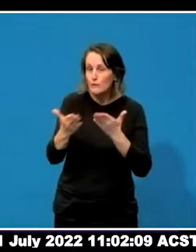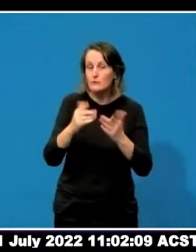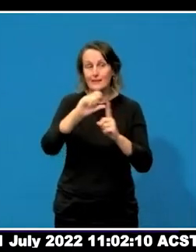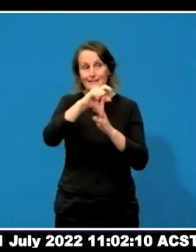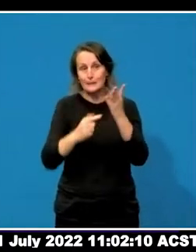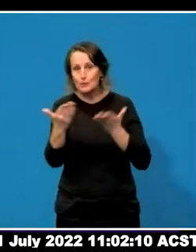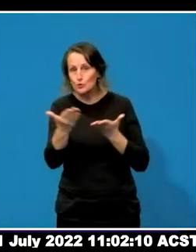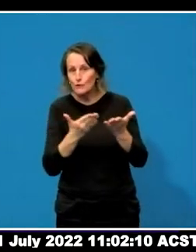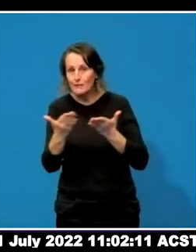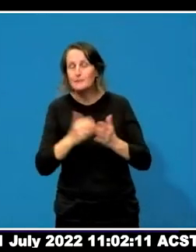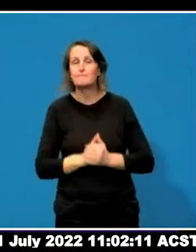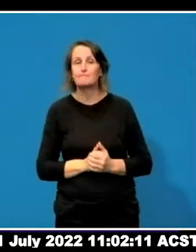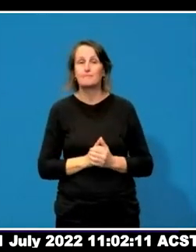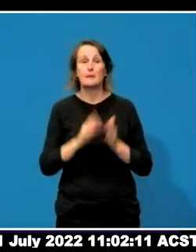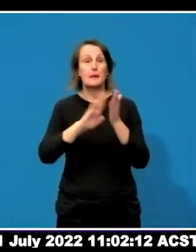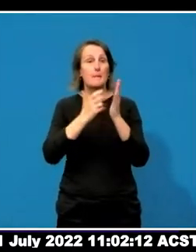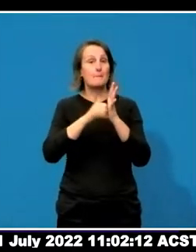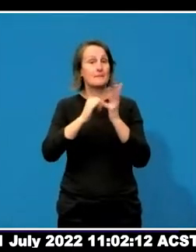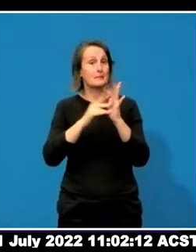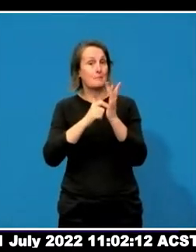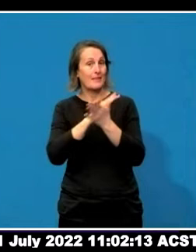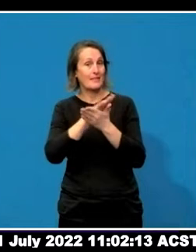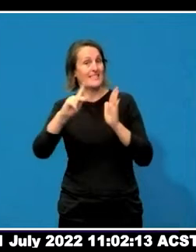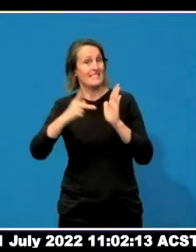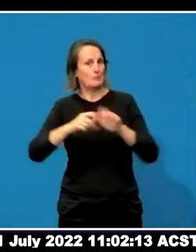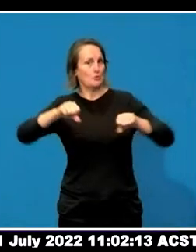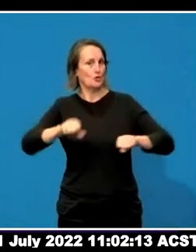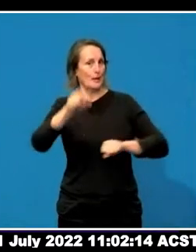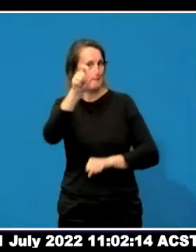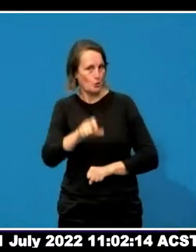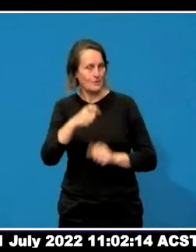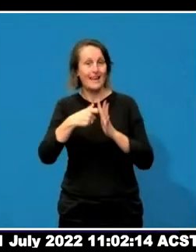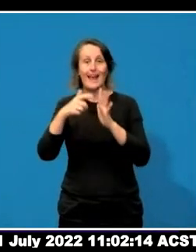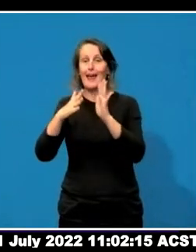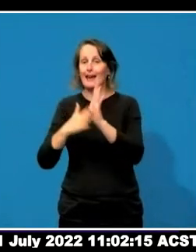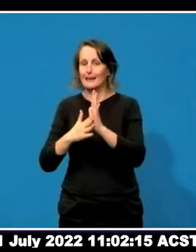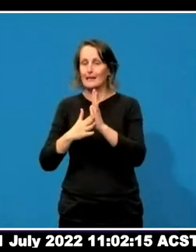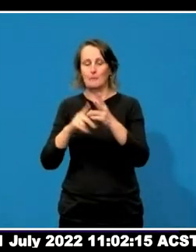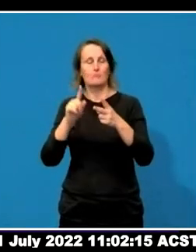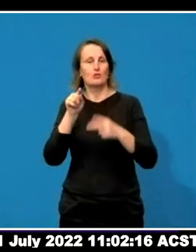Mrs Smith is the deputy chairperson of the council and Kim McRae is the Tjungu Team